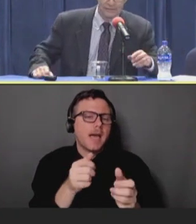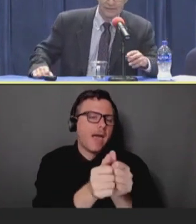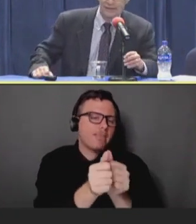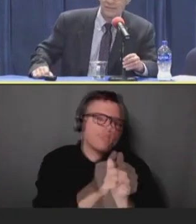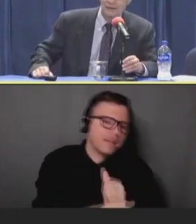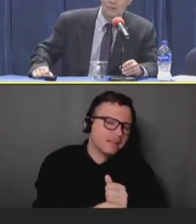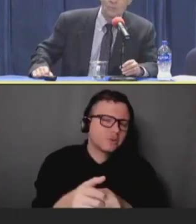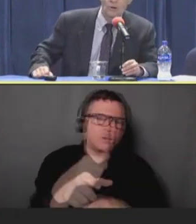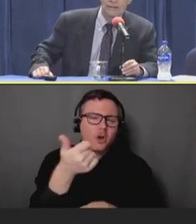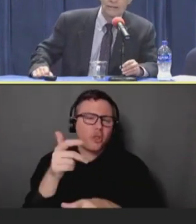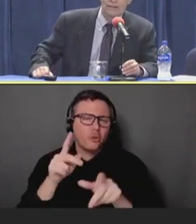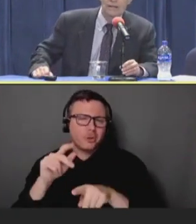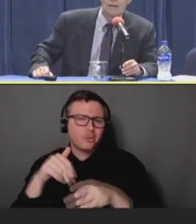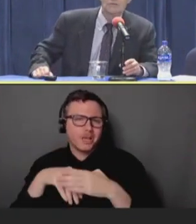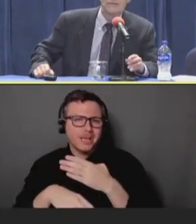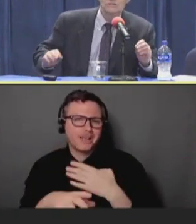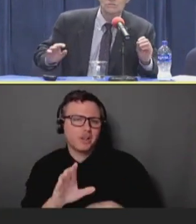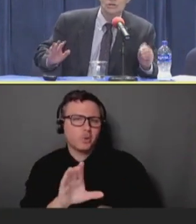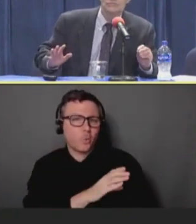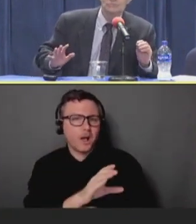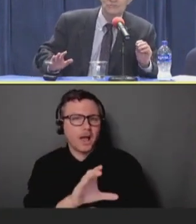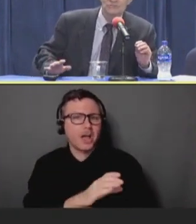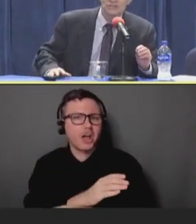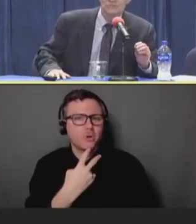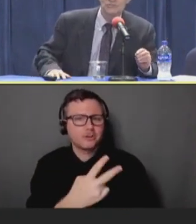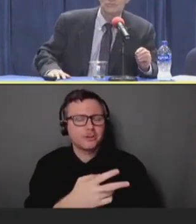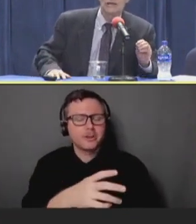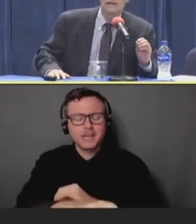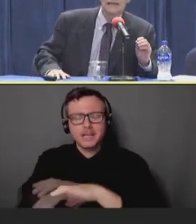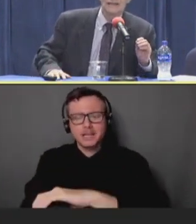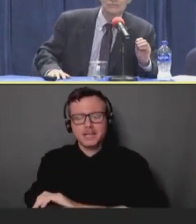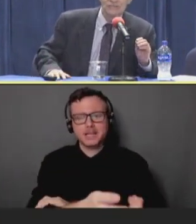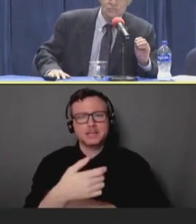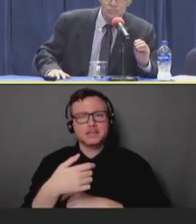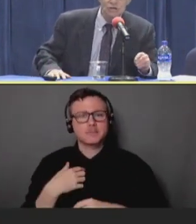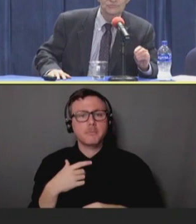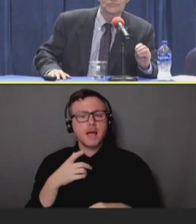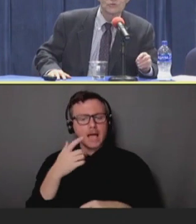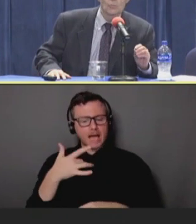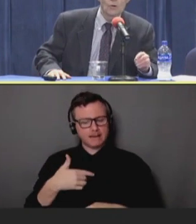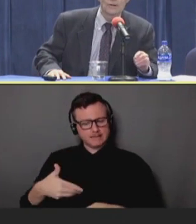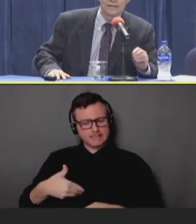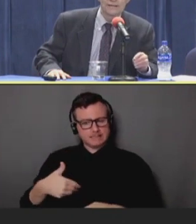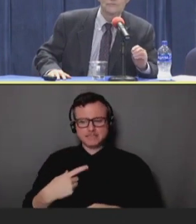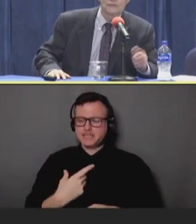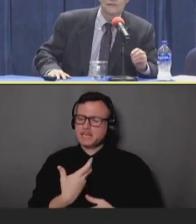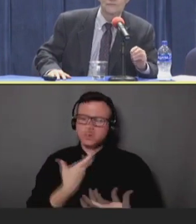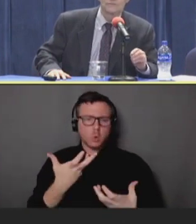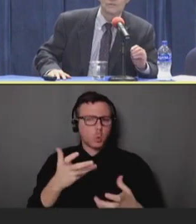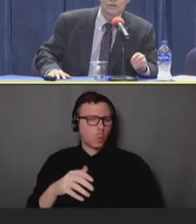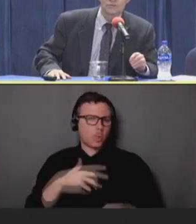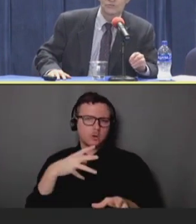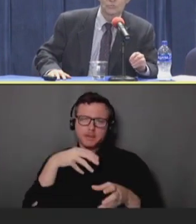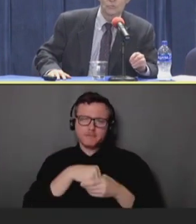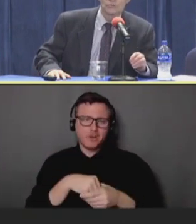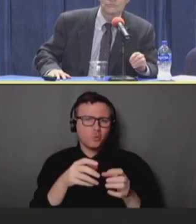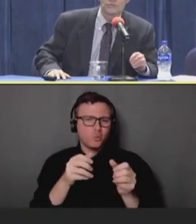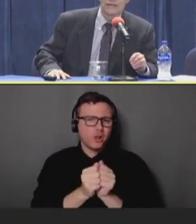that will work out. But they just -- my sense is they just don't want to get involved in the culture wars.